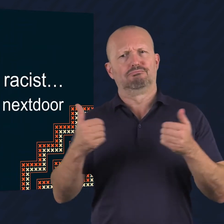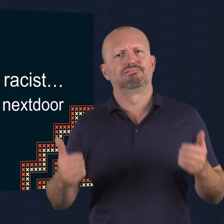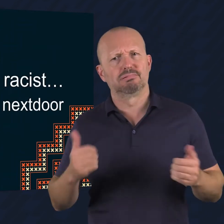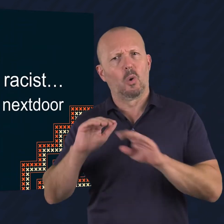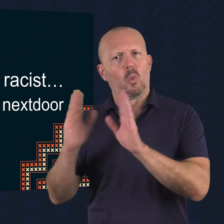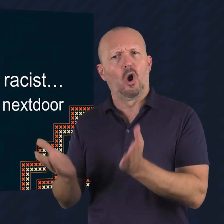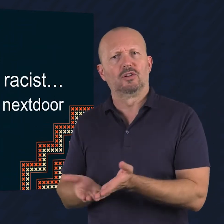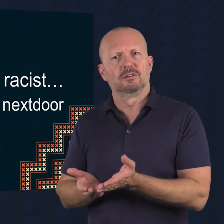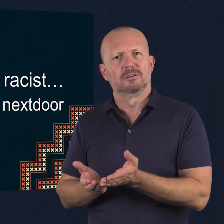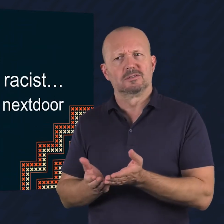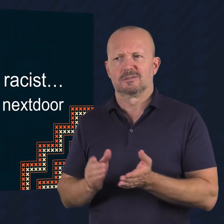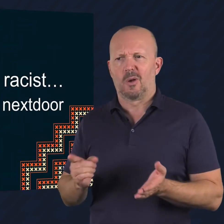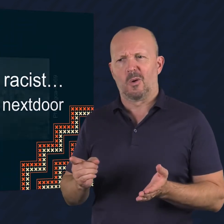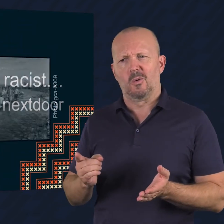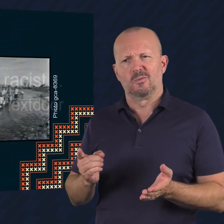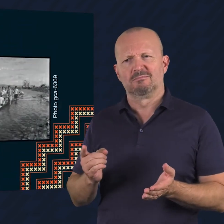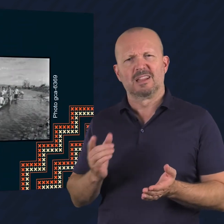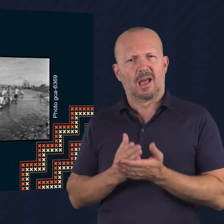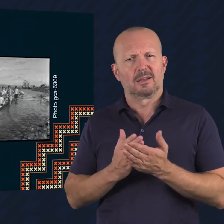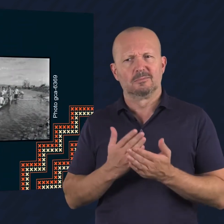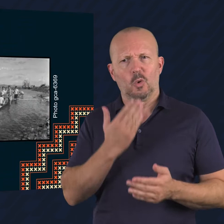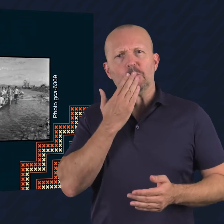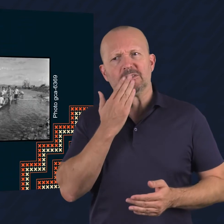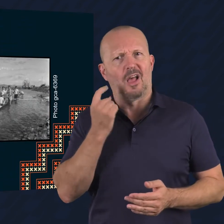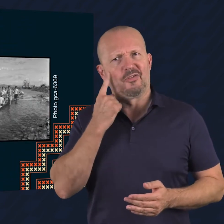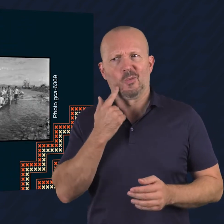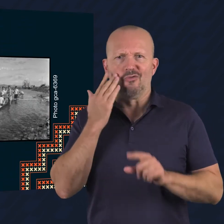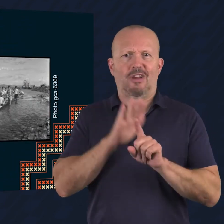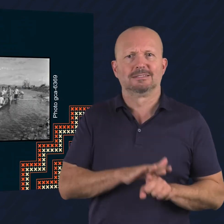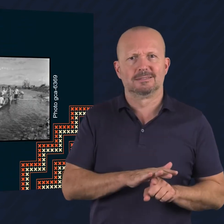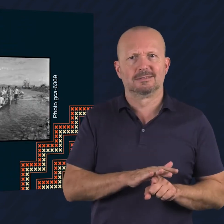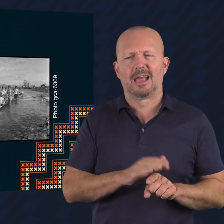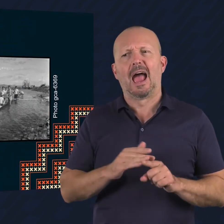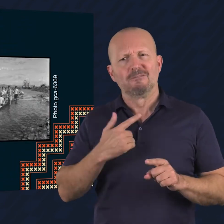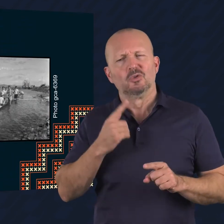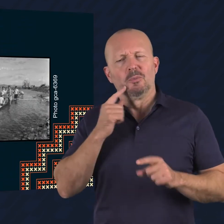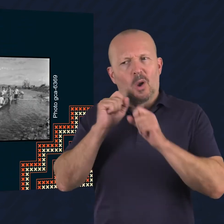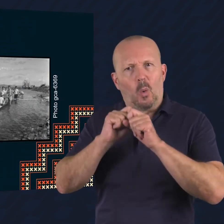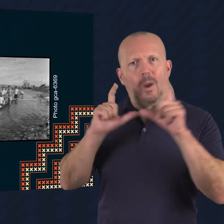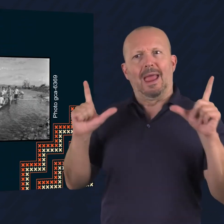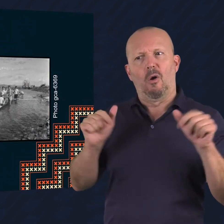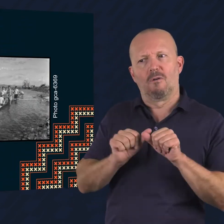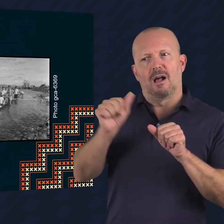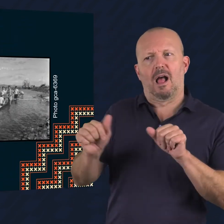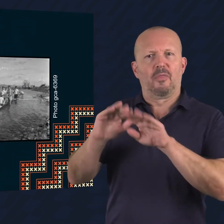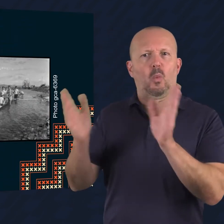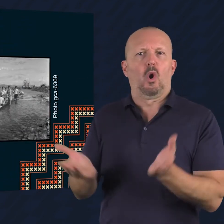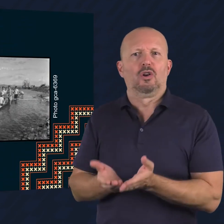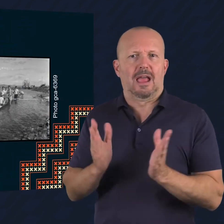Discovering the universe next door." So let's have a look at Te Ao Pākehā as it relates to heritage material.